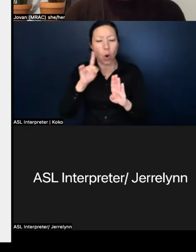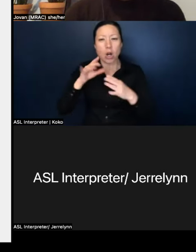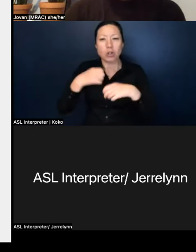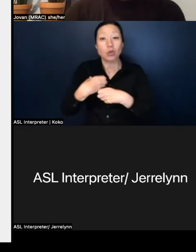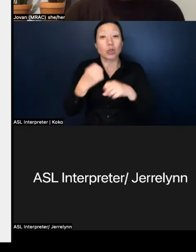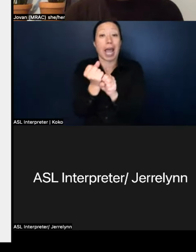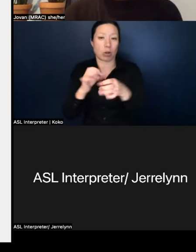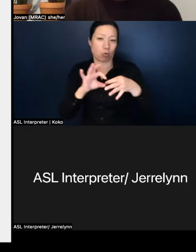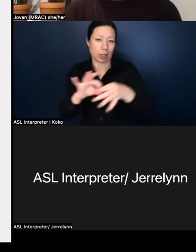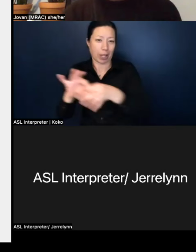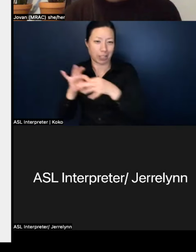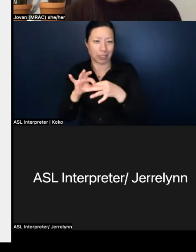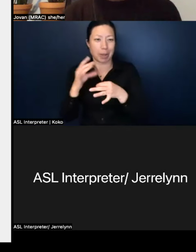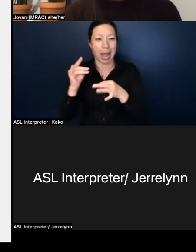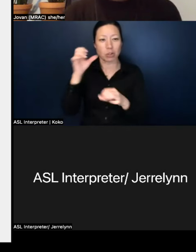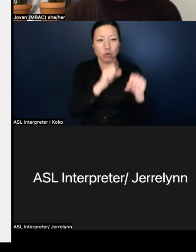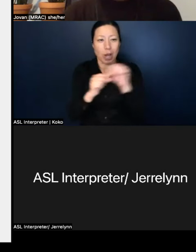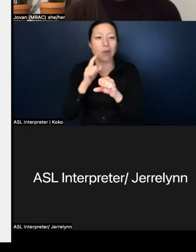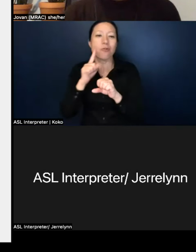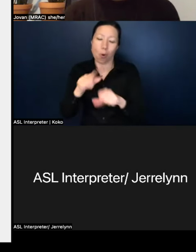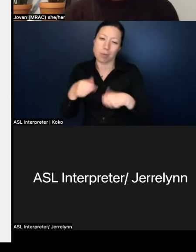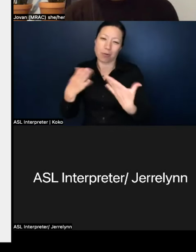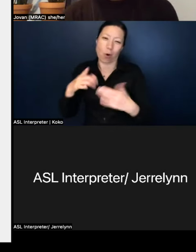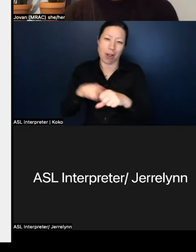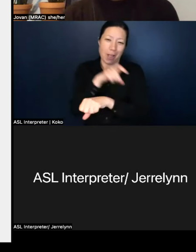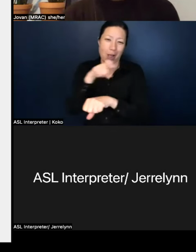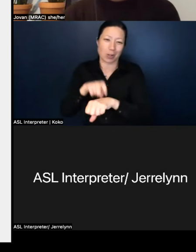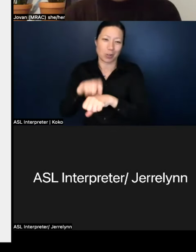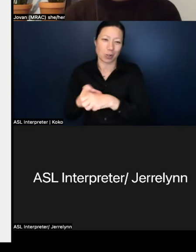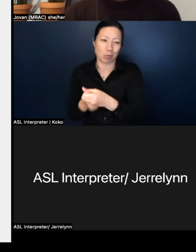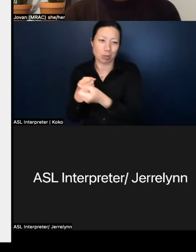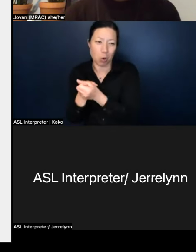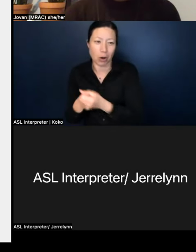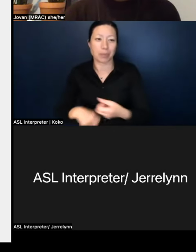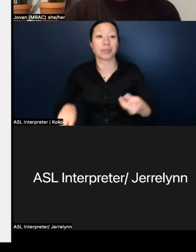MRAC will also provide resources, that are significant enough to shift